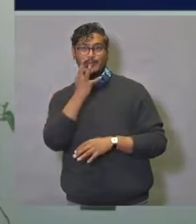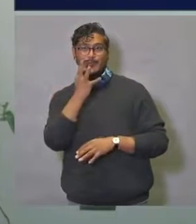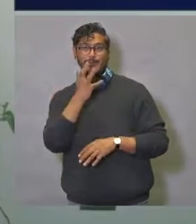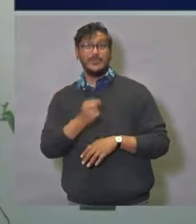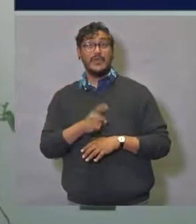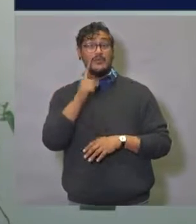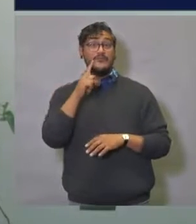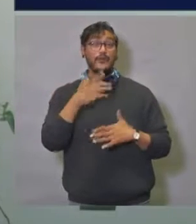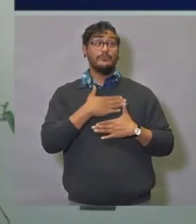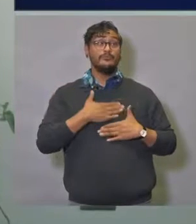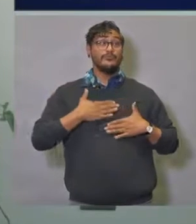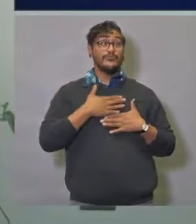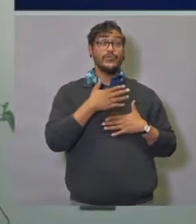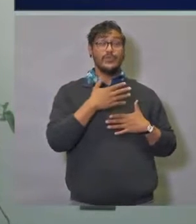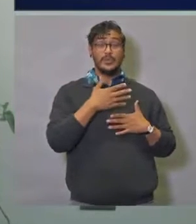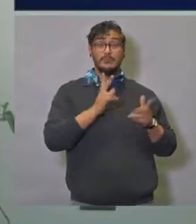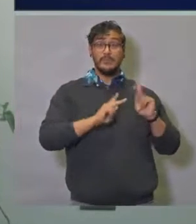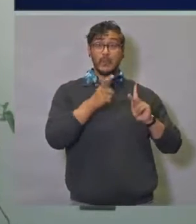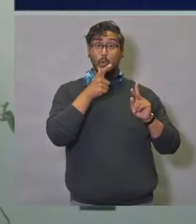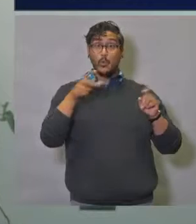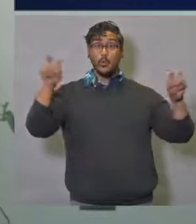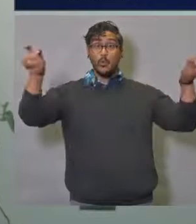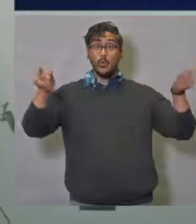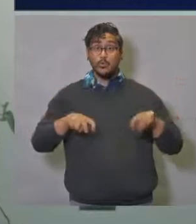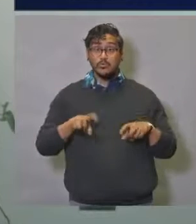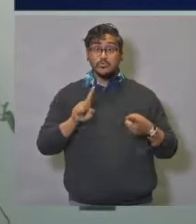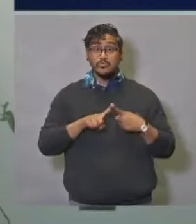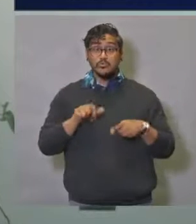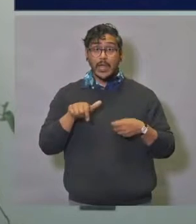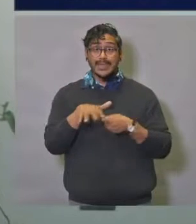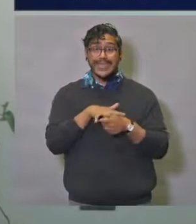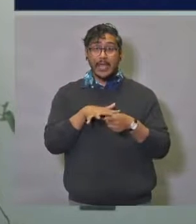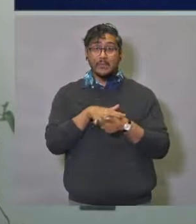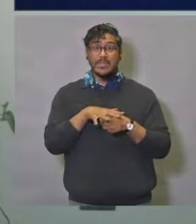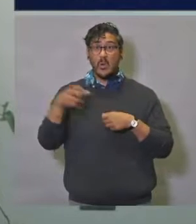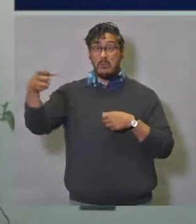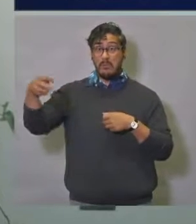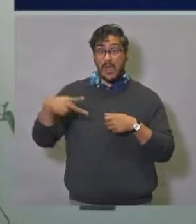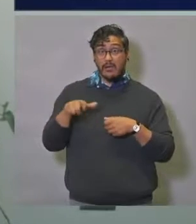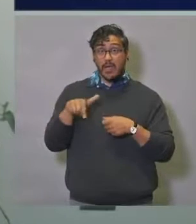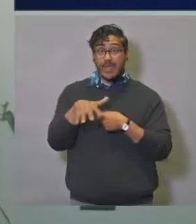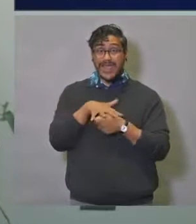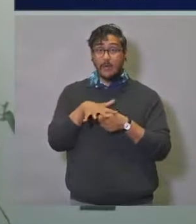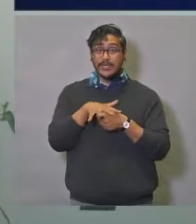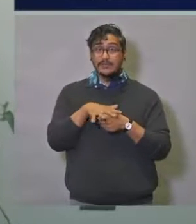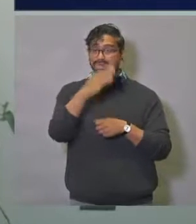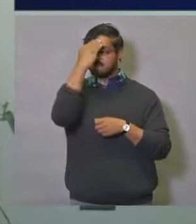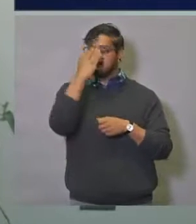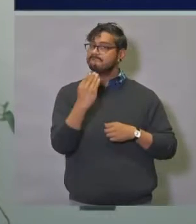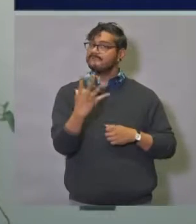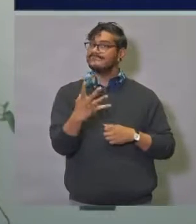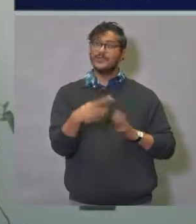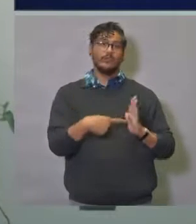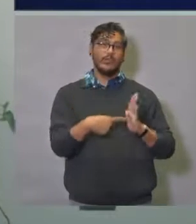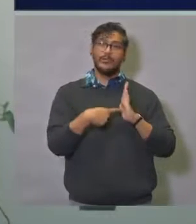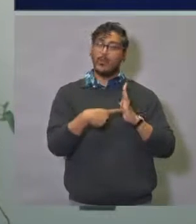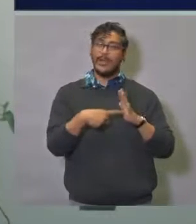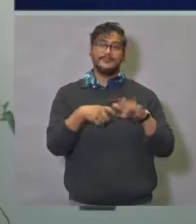SEPARATE SCHOOLS.